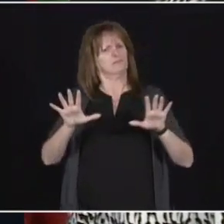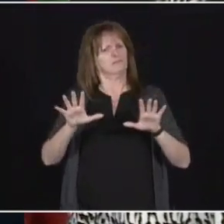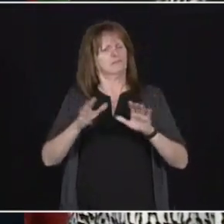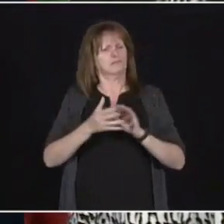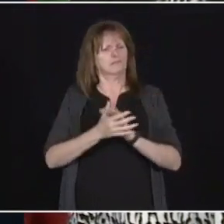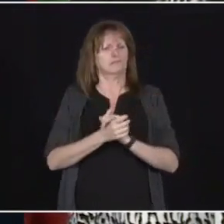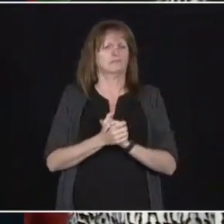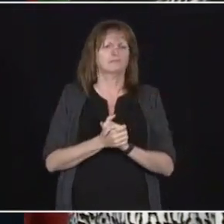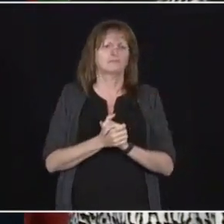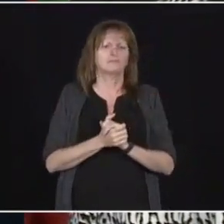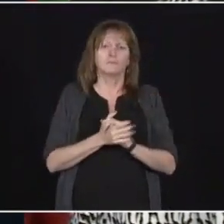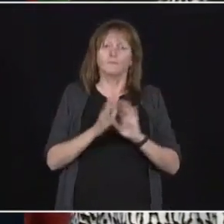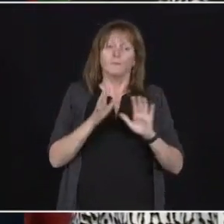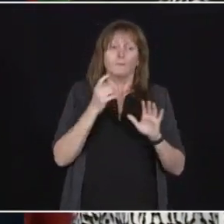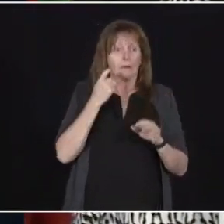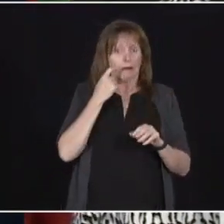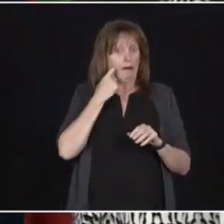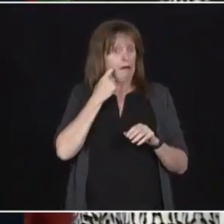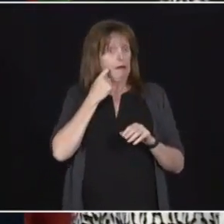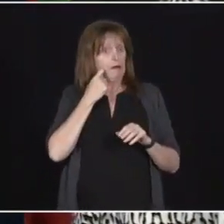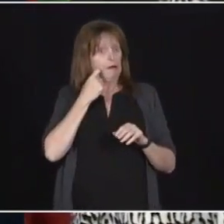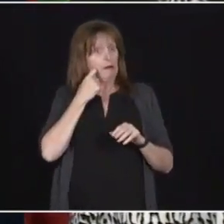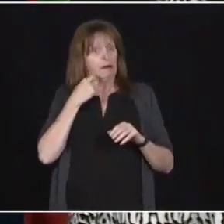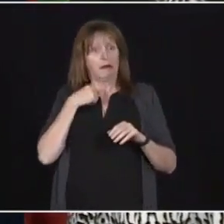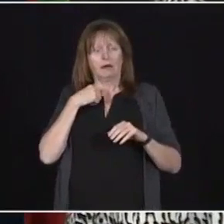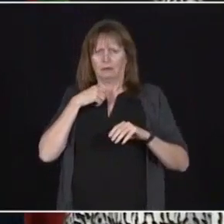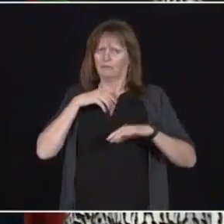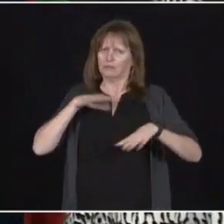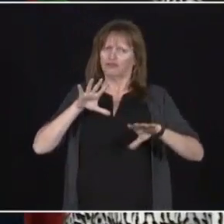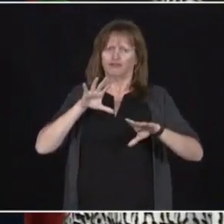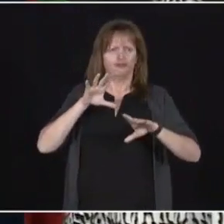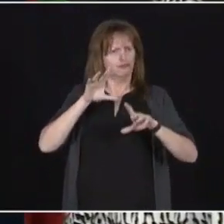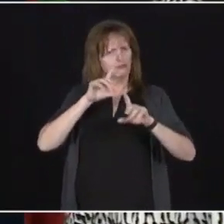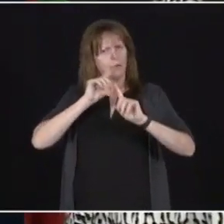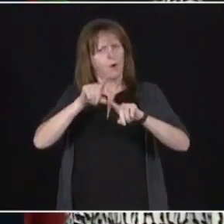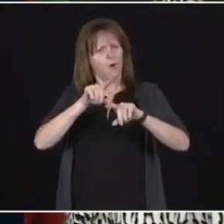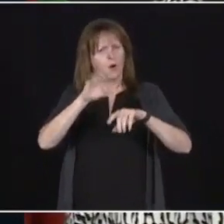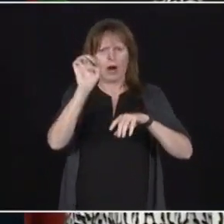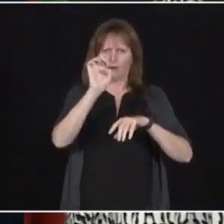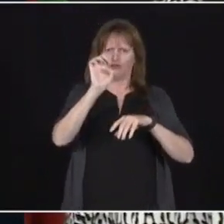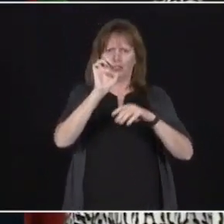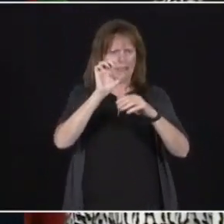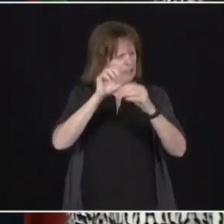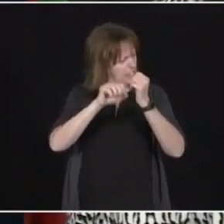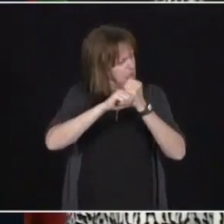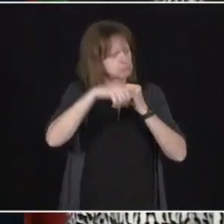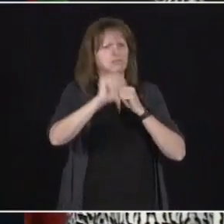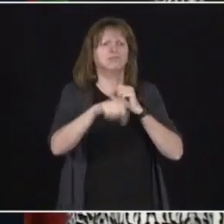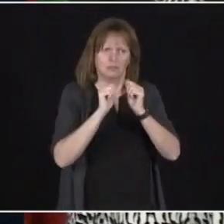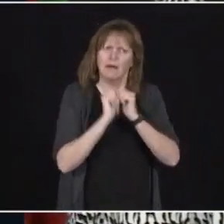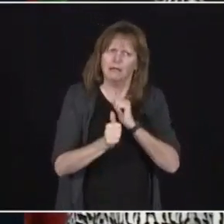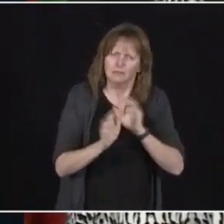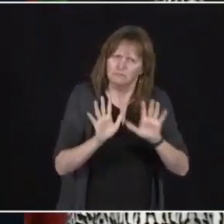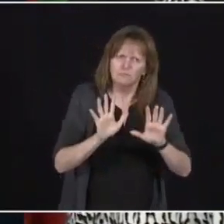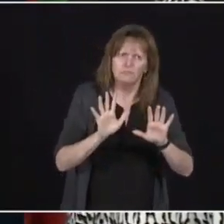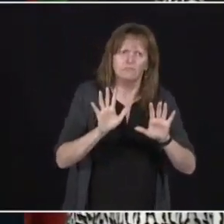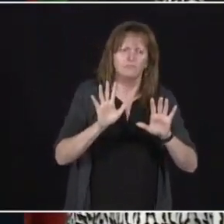This week, our government extended Ontario state of emergency. Let me be clear, this does not mean that we are reopening is on hold.